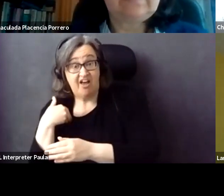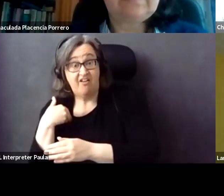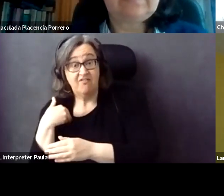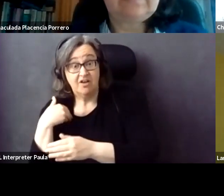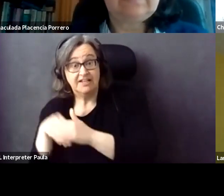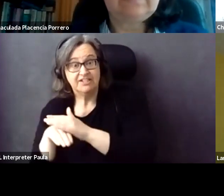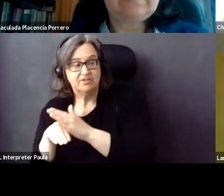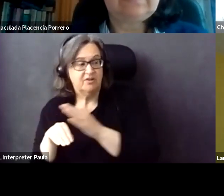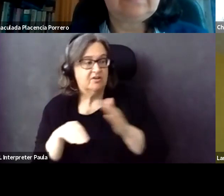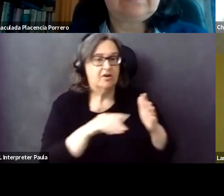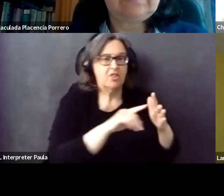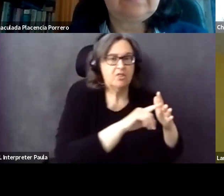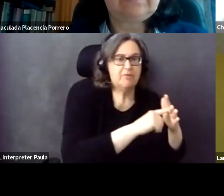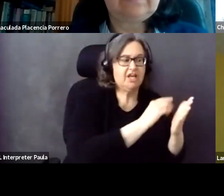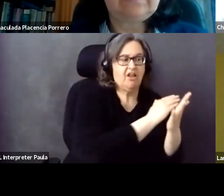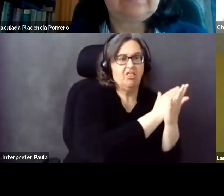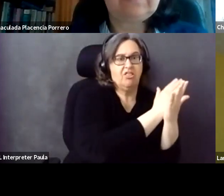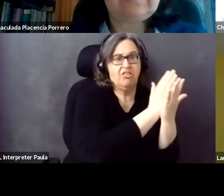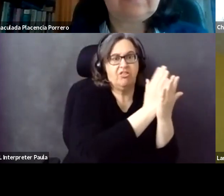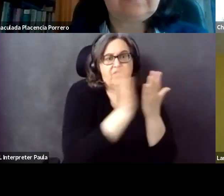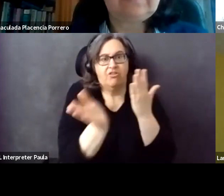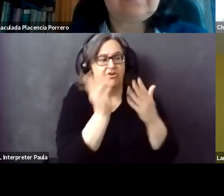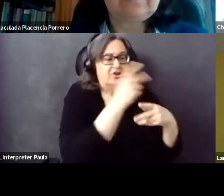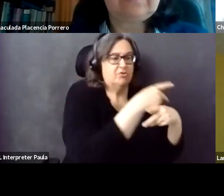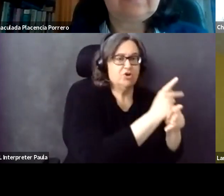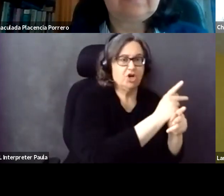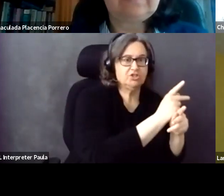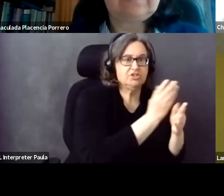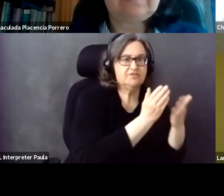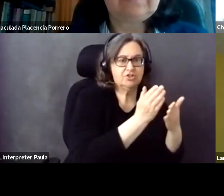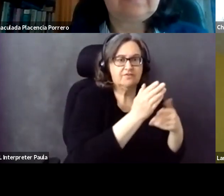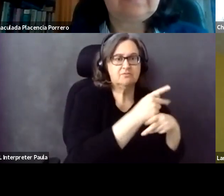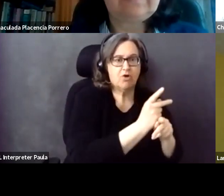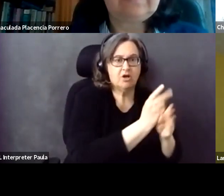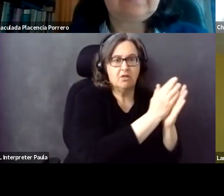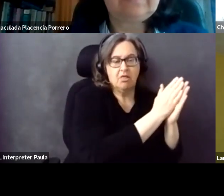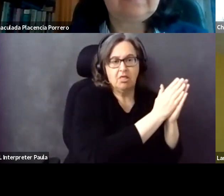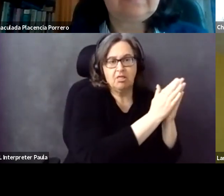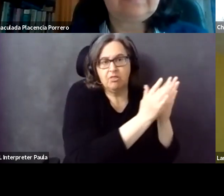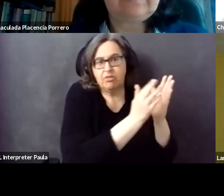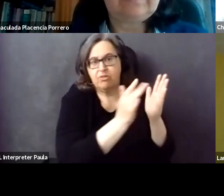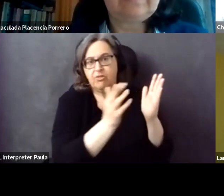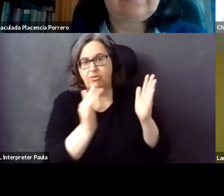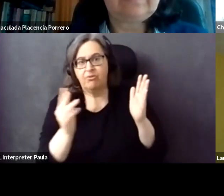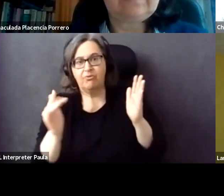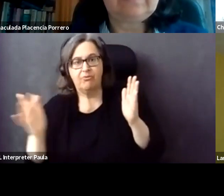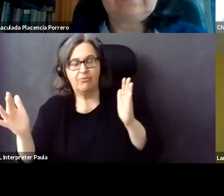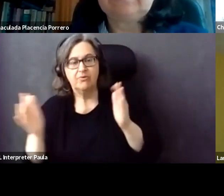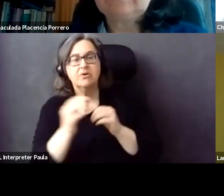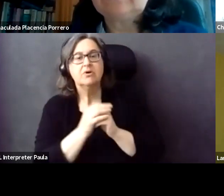. So it needs an effort not only of the sellers in the end of the chain, but also in let me say from